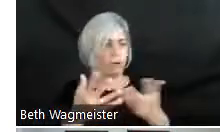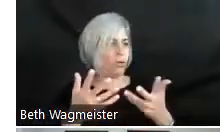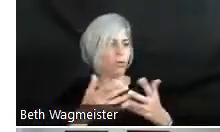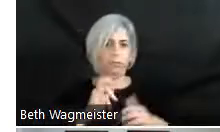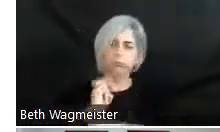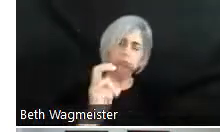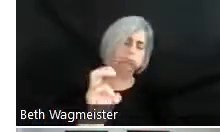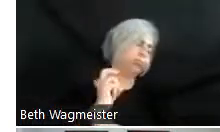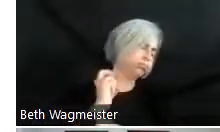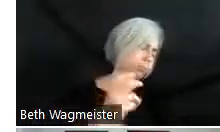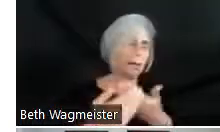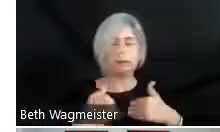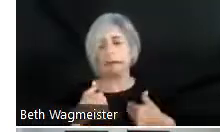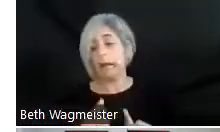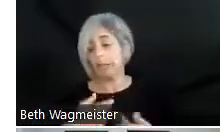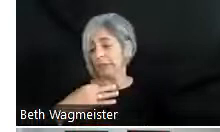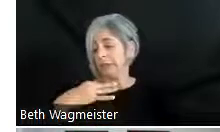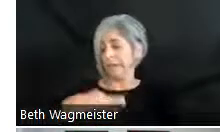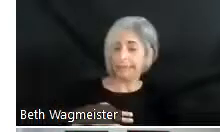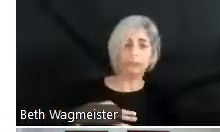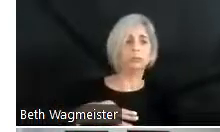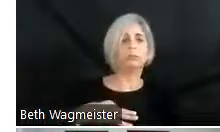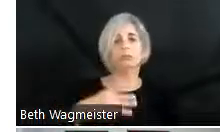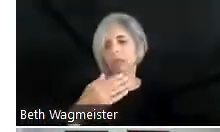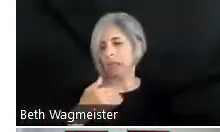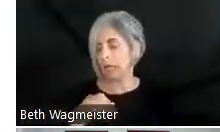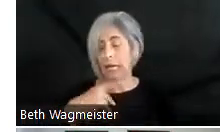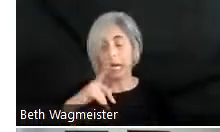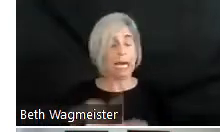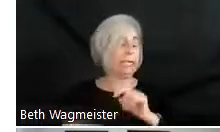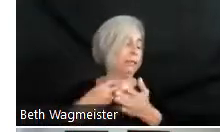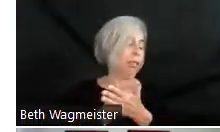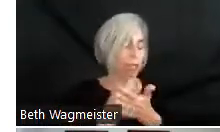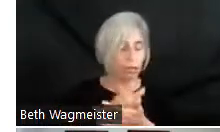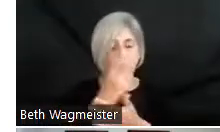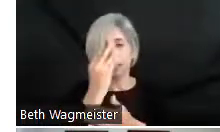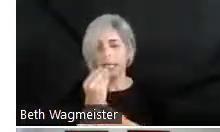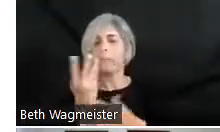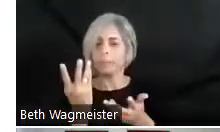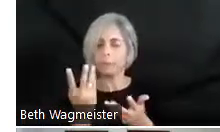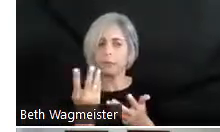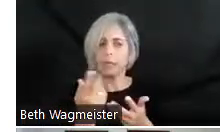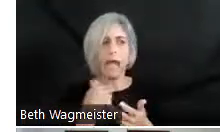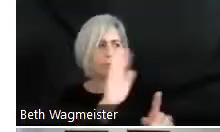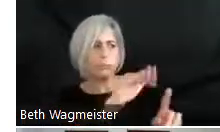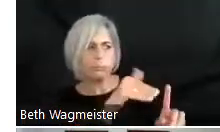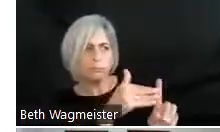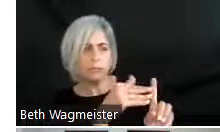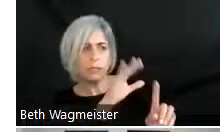She's tired, she's a volunteer, she's got insomnia. When I go to her and I say send